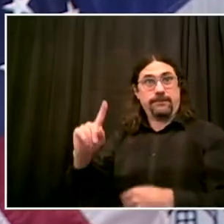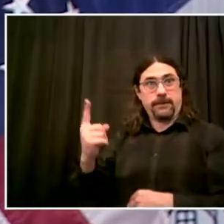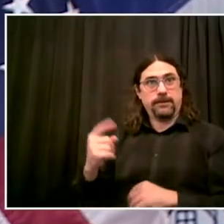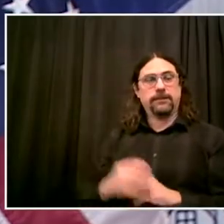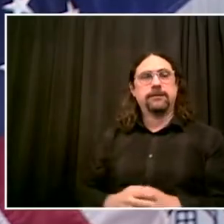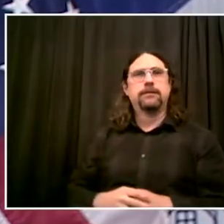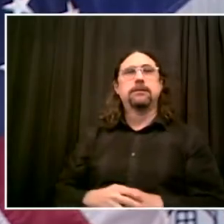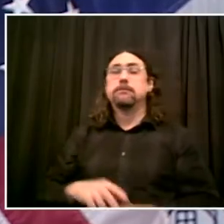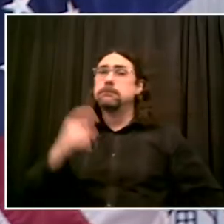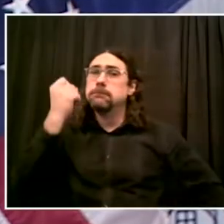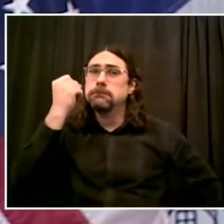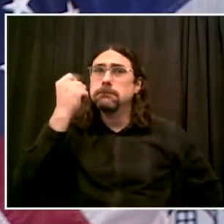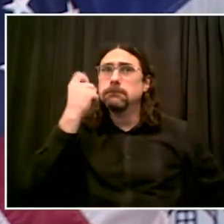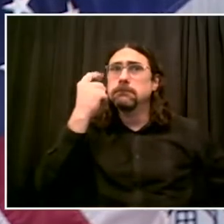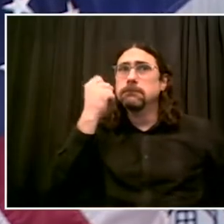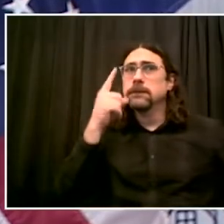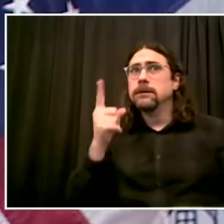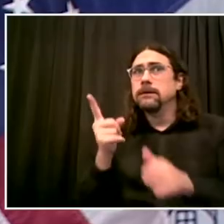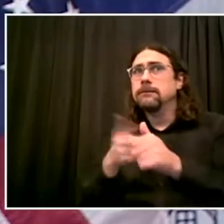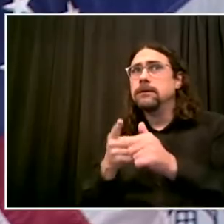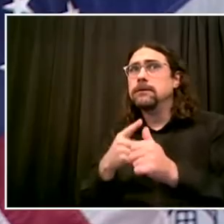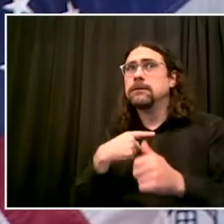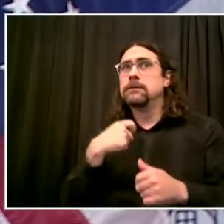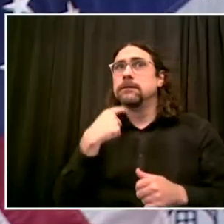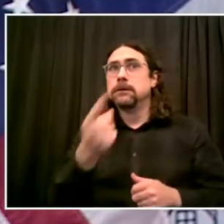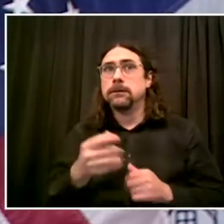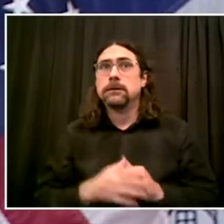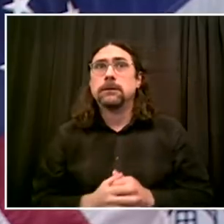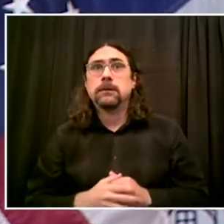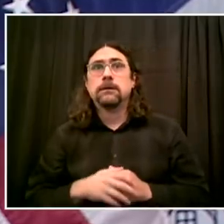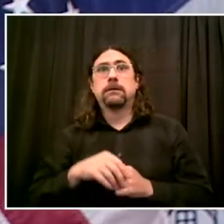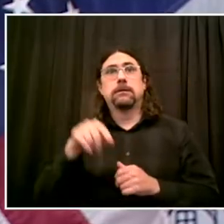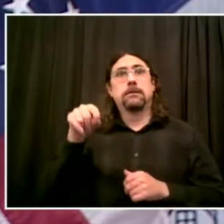GOING WITH MORE AND MORE STEPS TOWARDS REOPENING AND A BETTR E